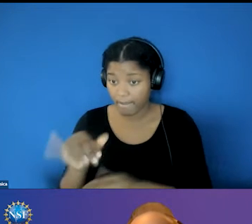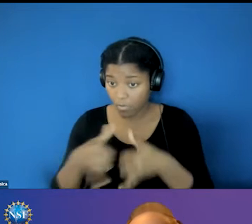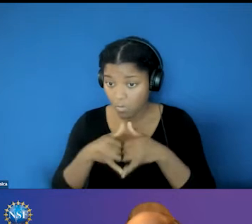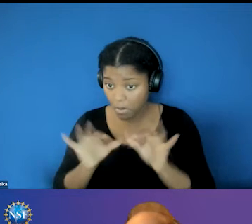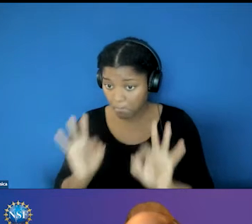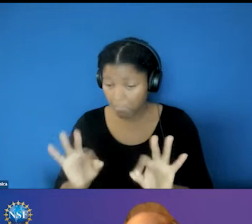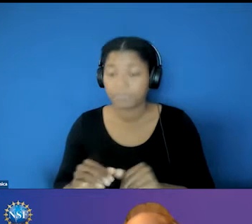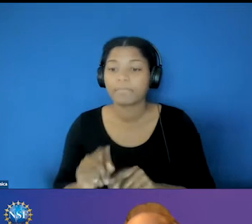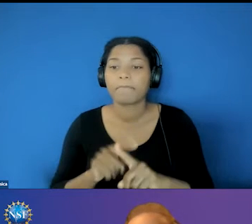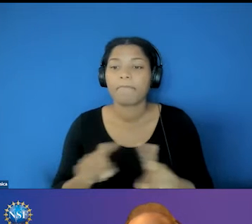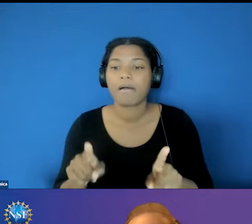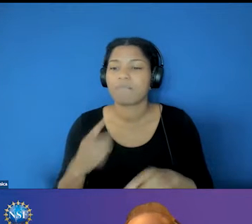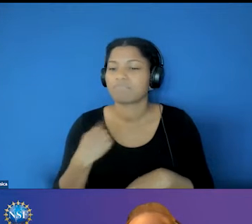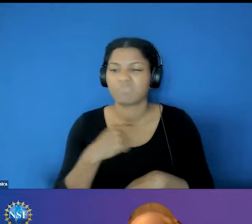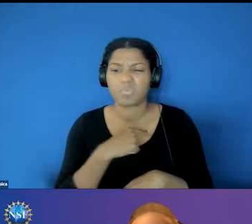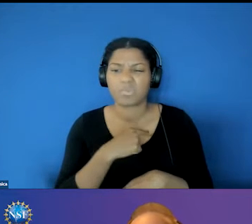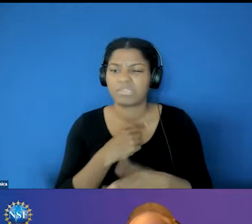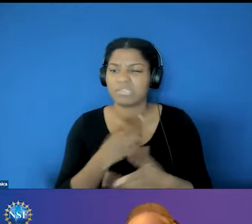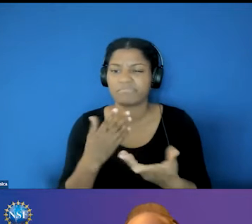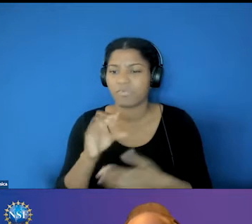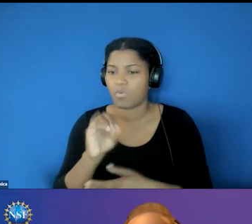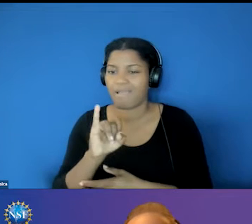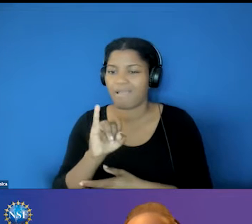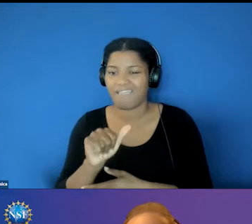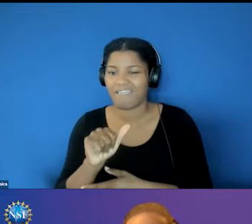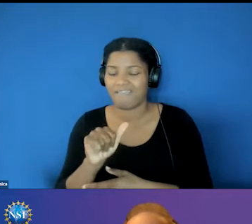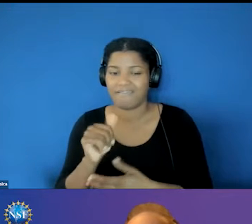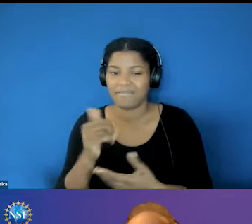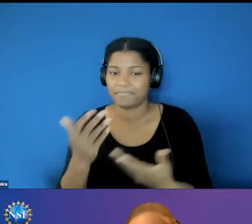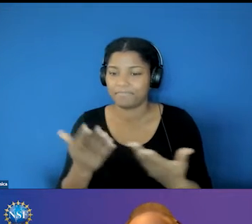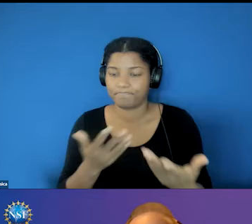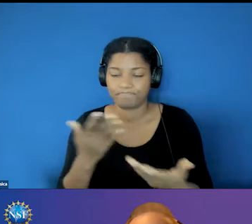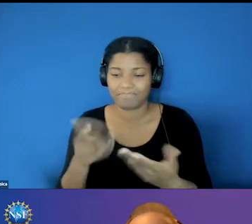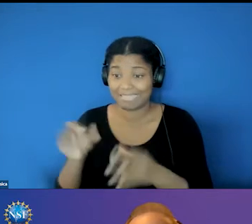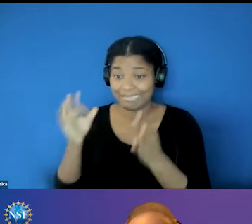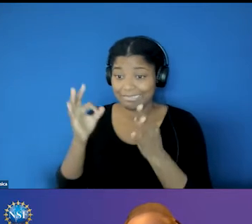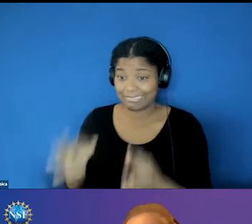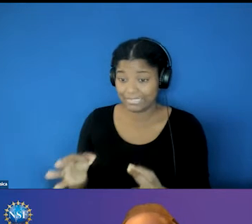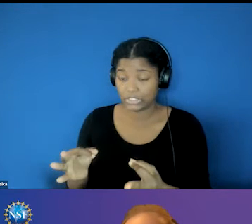But, we do not in OIA see the declines, those, decisions are made within the divisions.